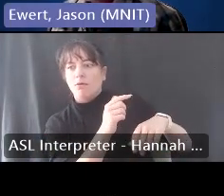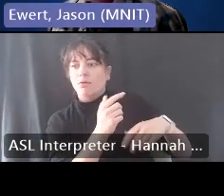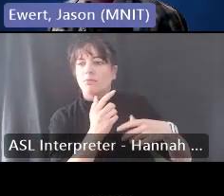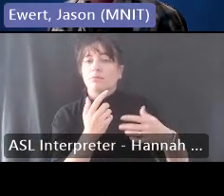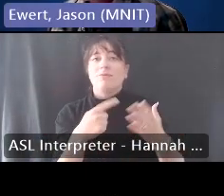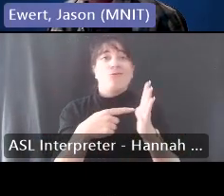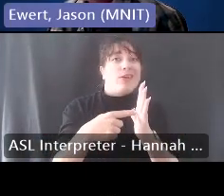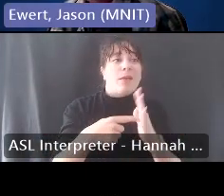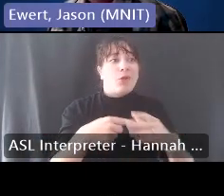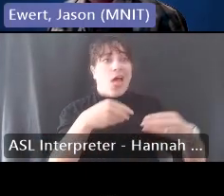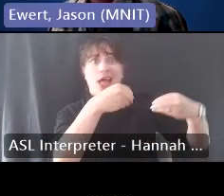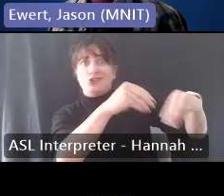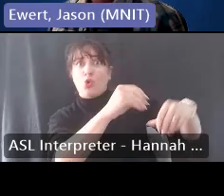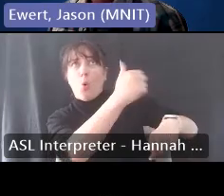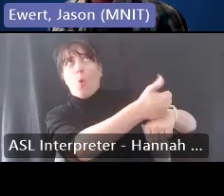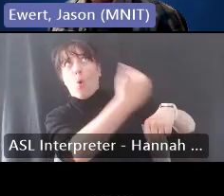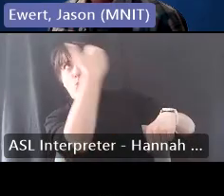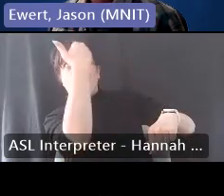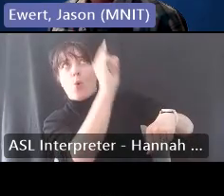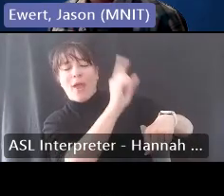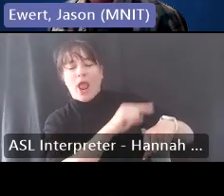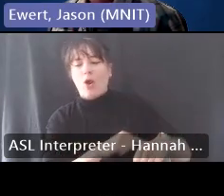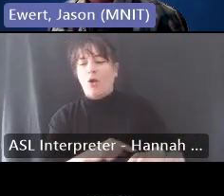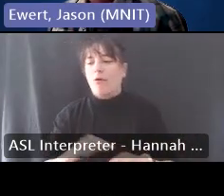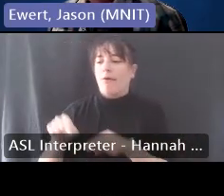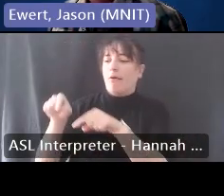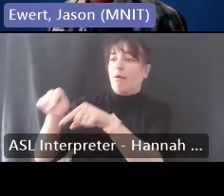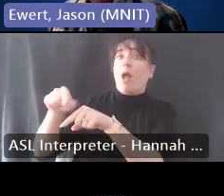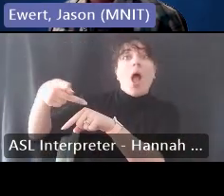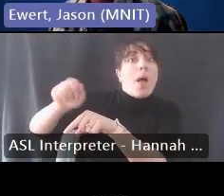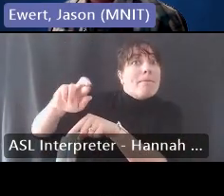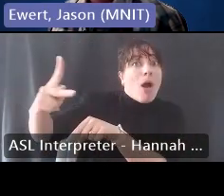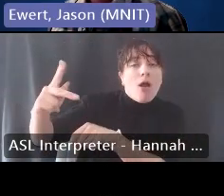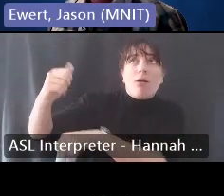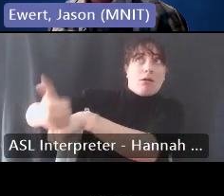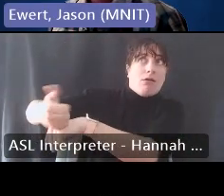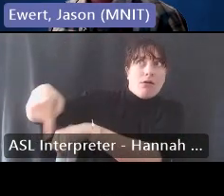parks, points of interest could be used for this kind of thing,